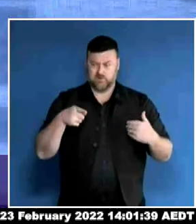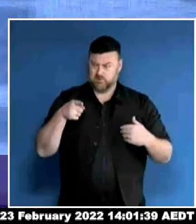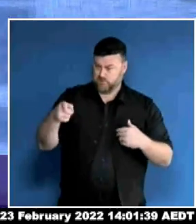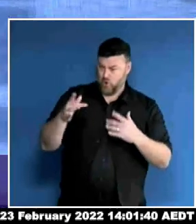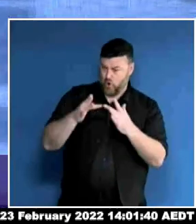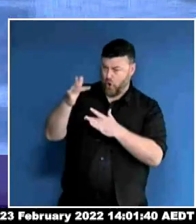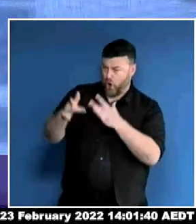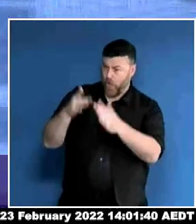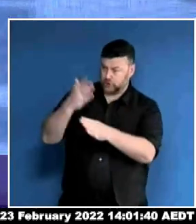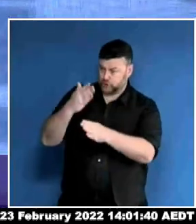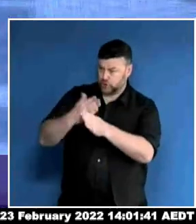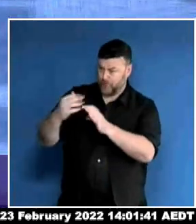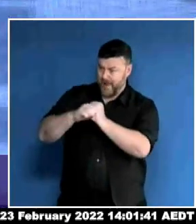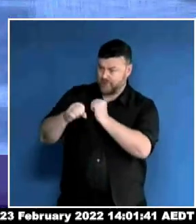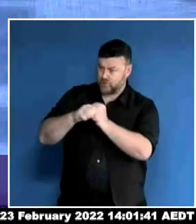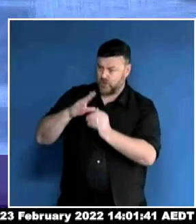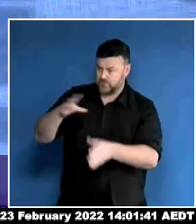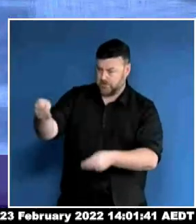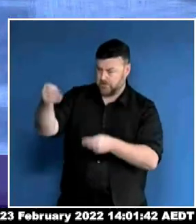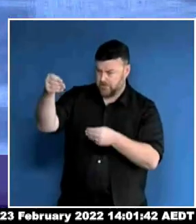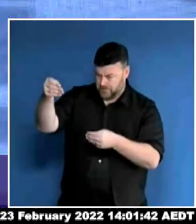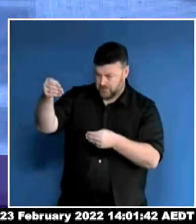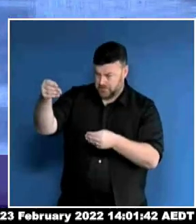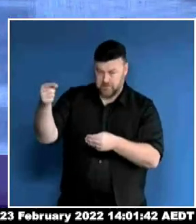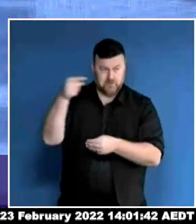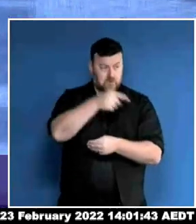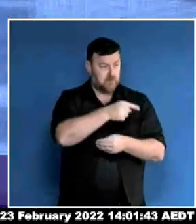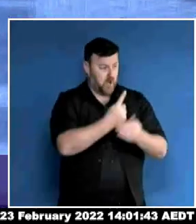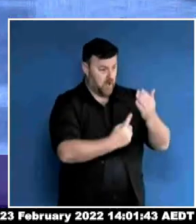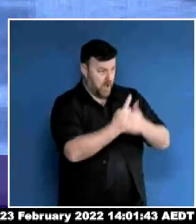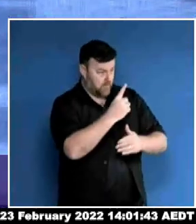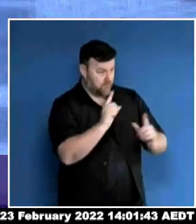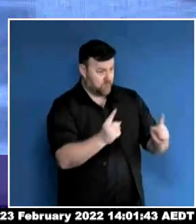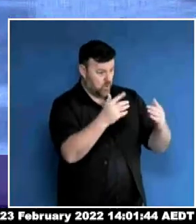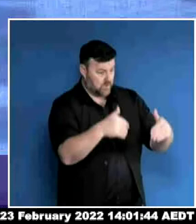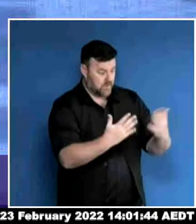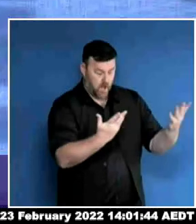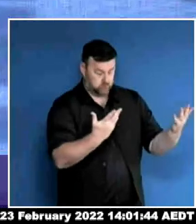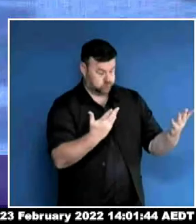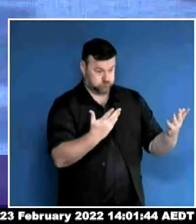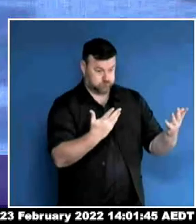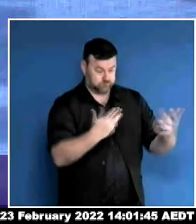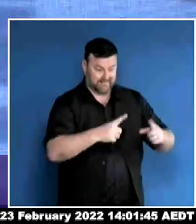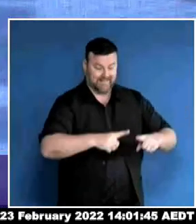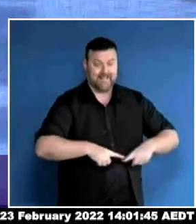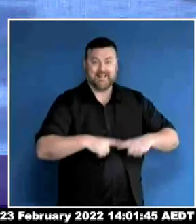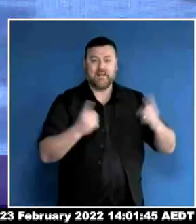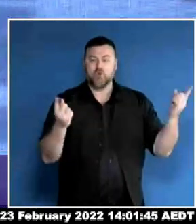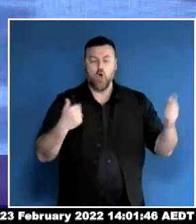a lot more set up, a lot more supplies, like basic requirements.